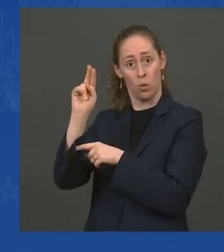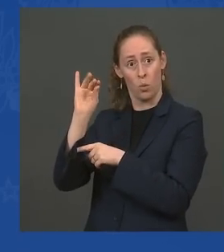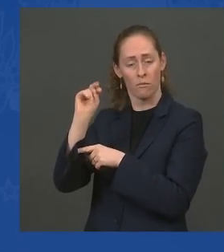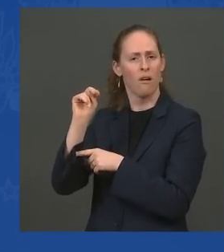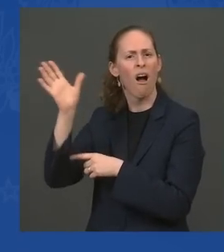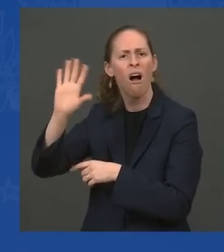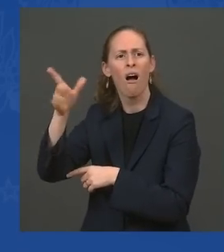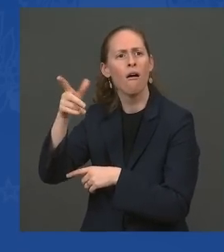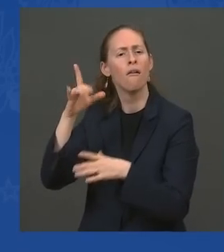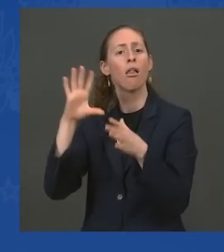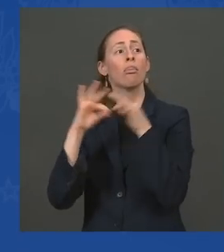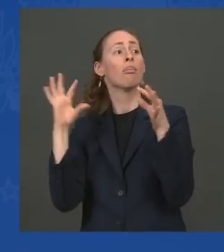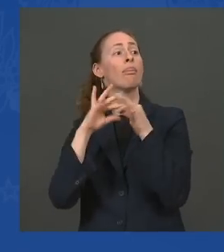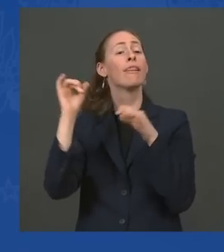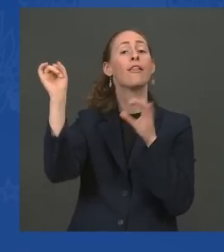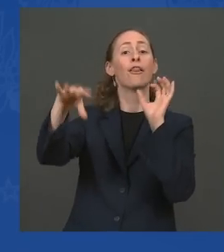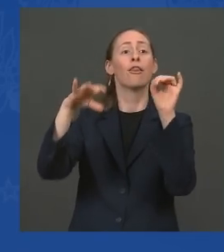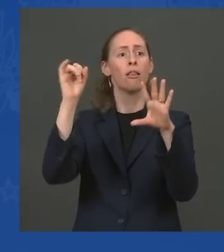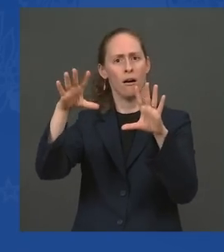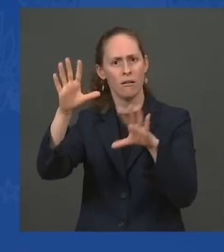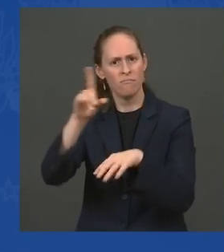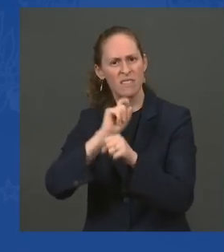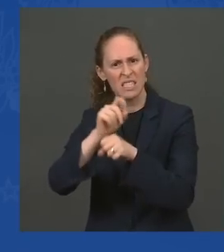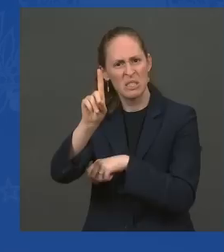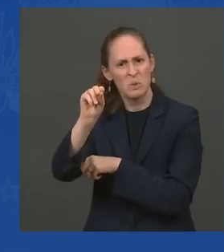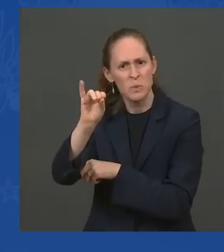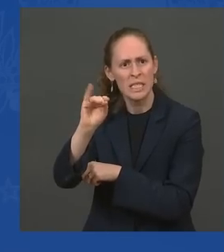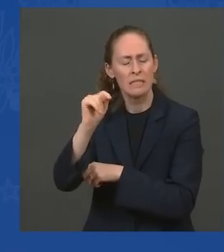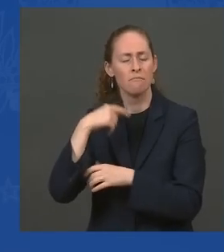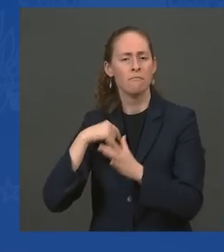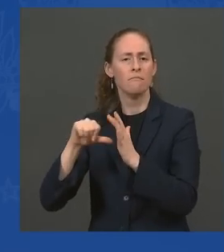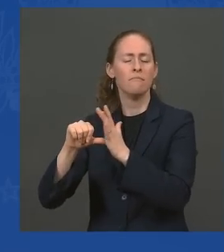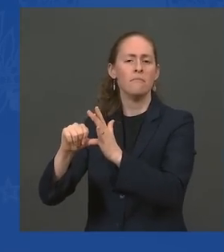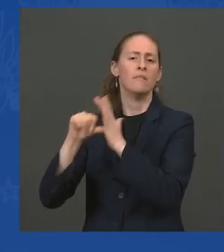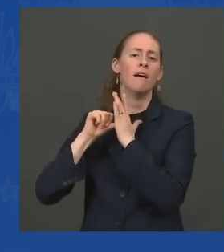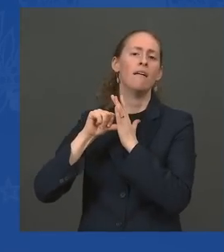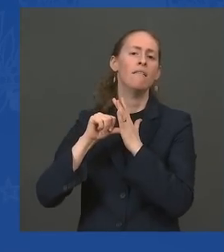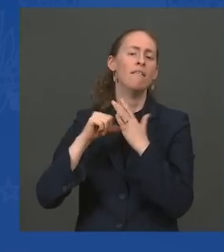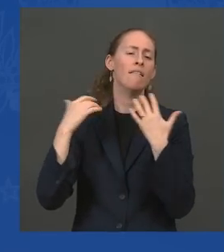You're supported security. Stabenow provision will also make sure subsidies for